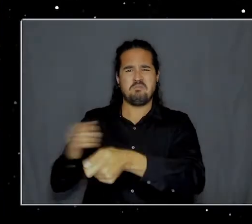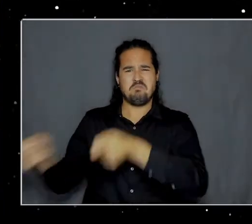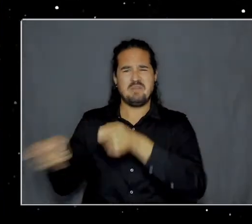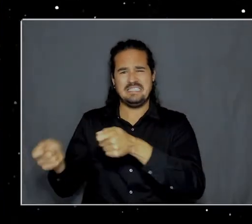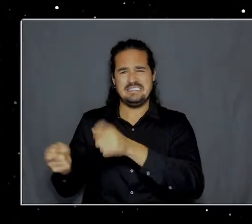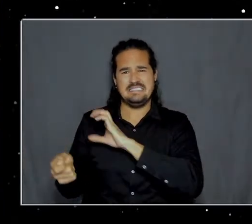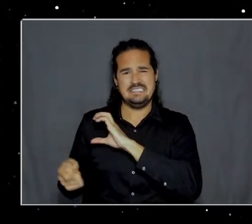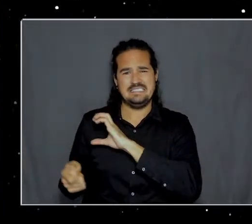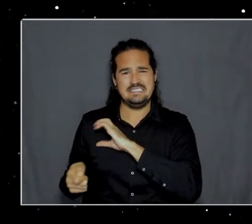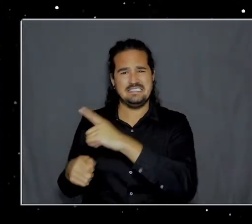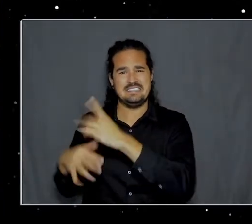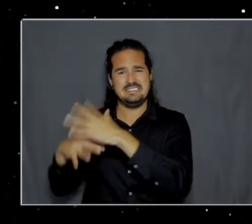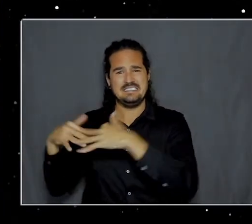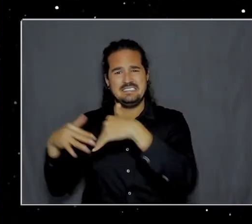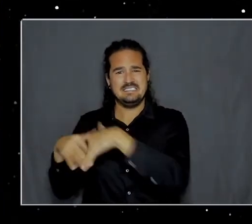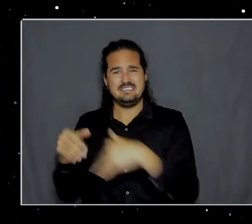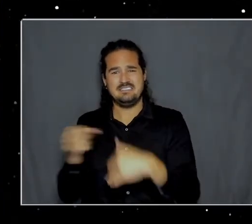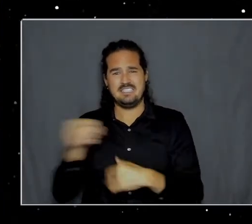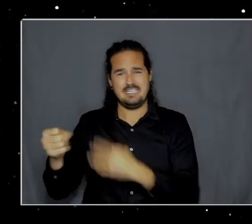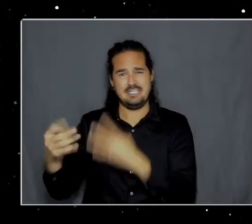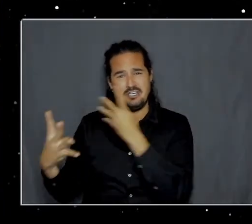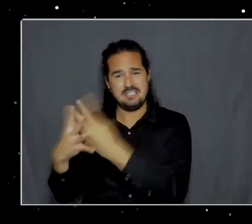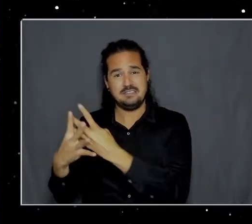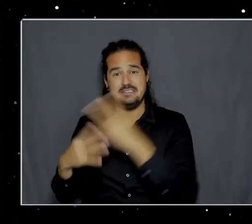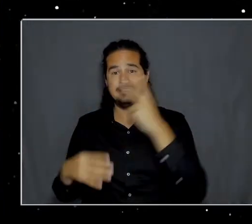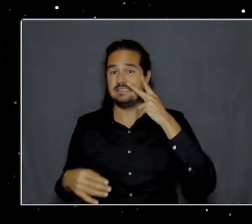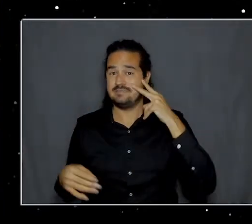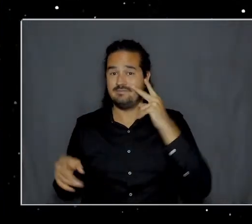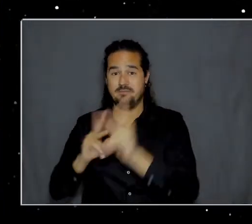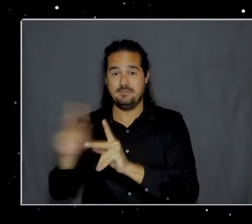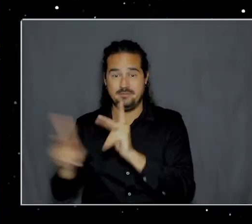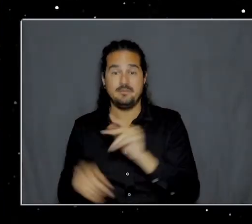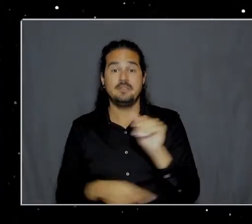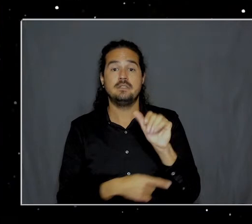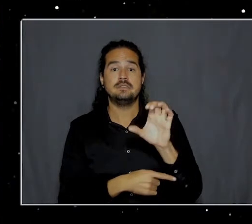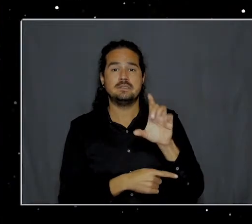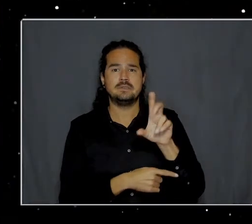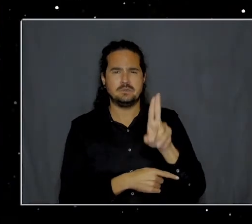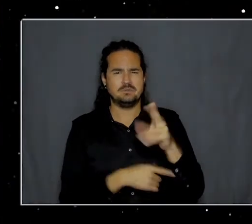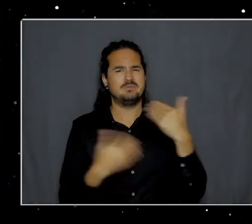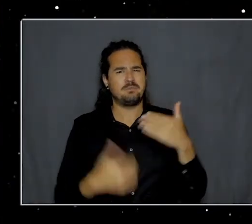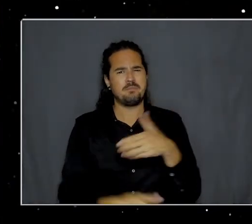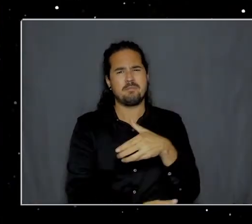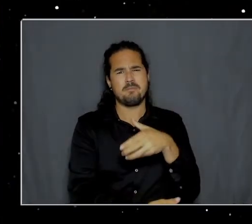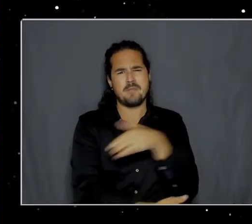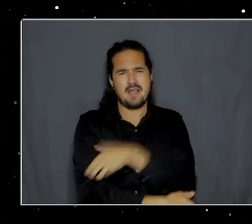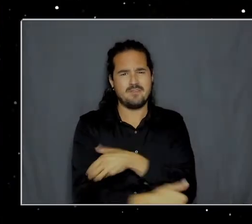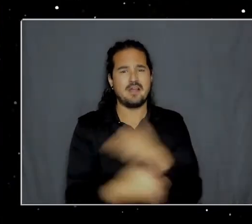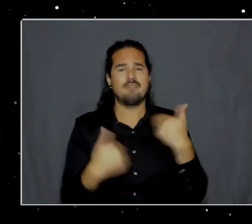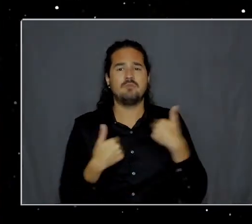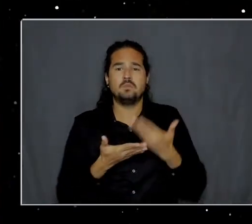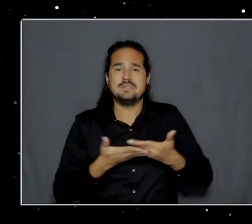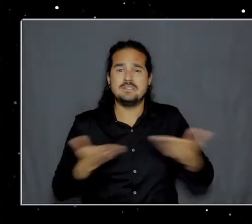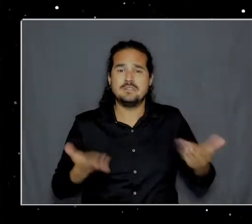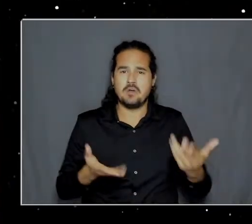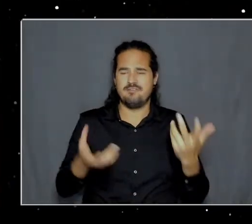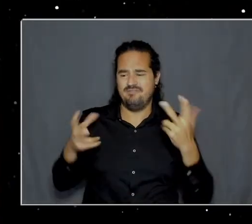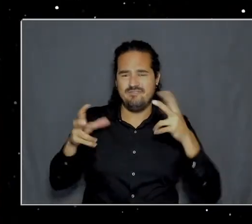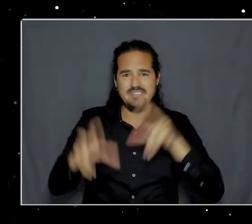EQUITY AND AROUND THE OVER-POLICING AND INCARCERATION OF NATIVE PEOPLE. THE ACLU IS A POWERHOUSE, AND WE